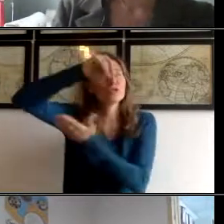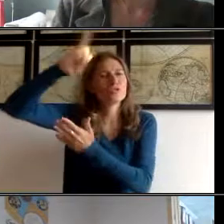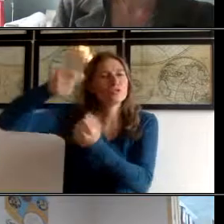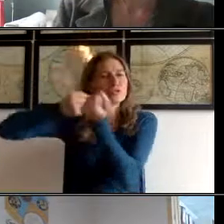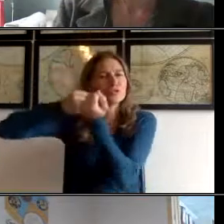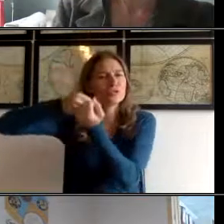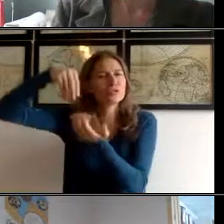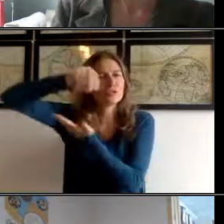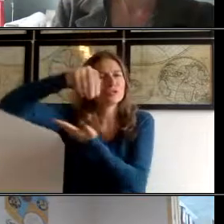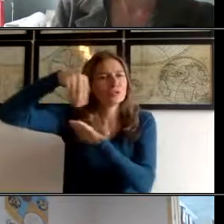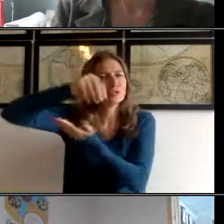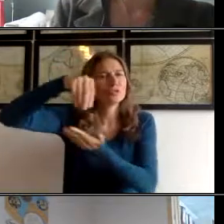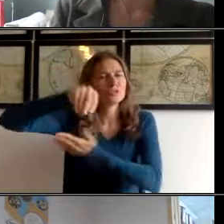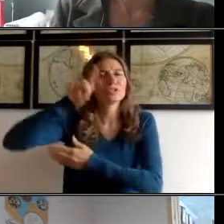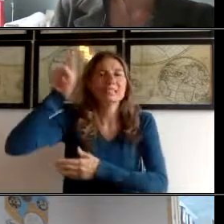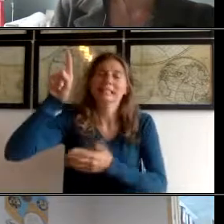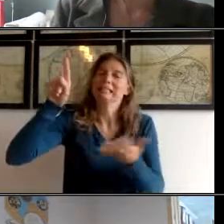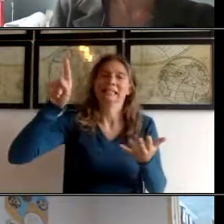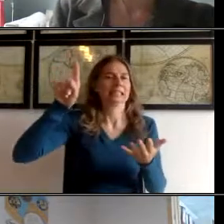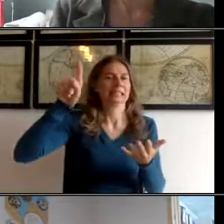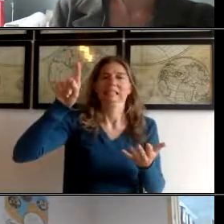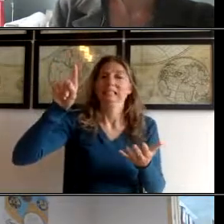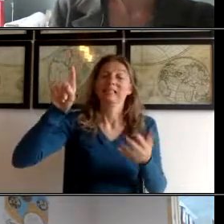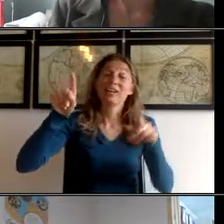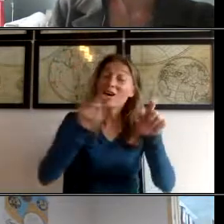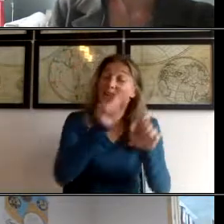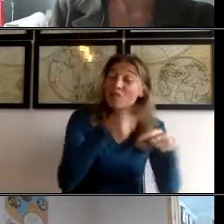with regards to getting coverage for volunteers and so forth.